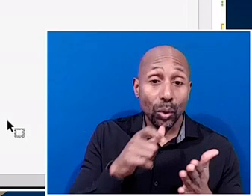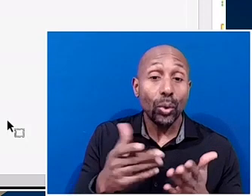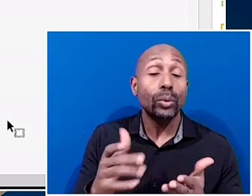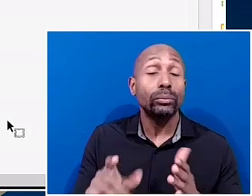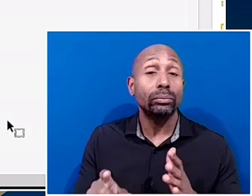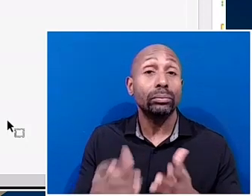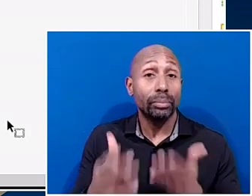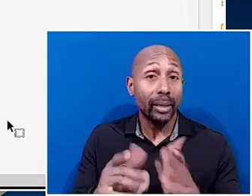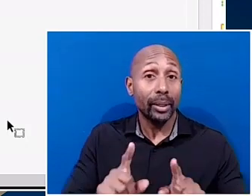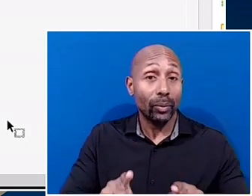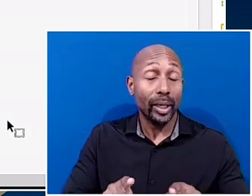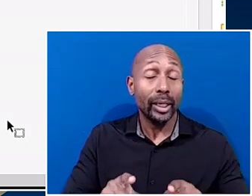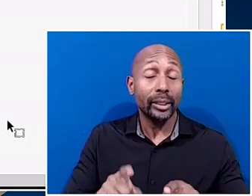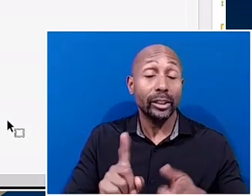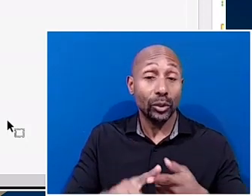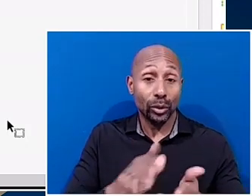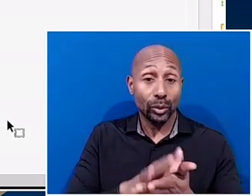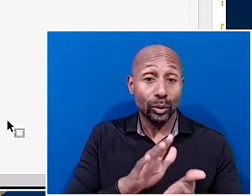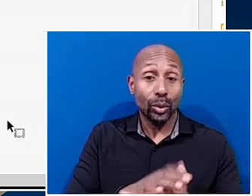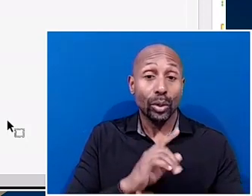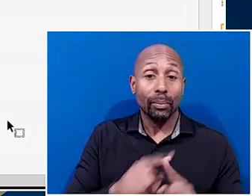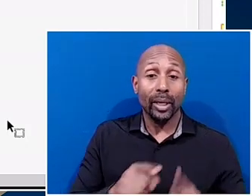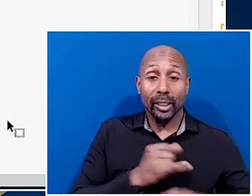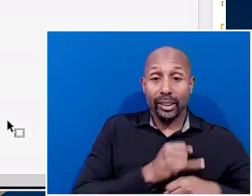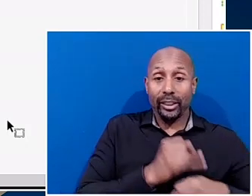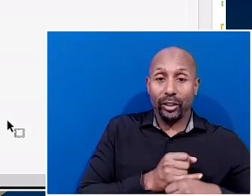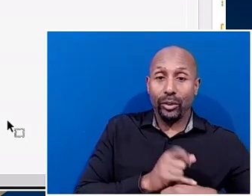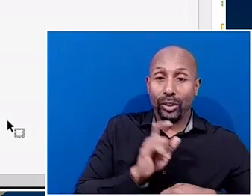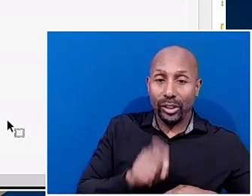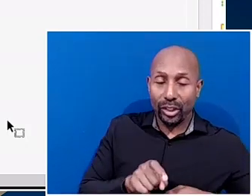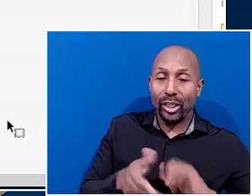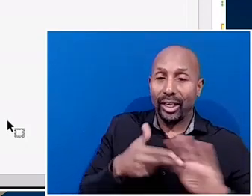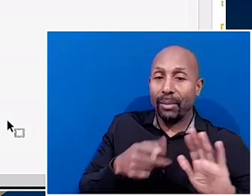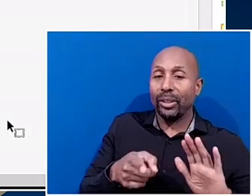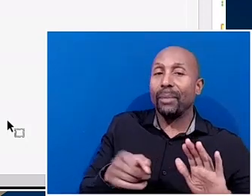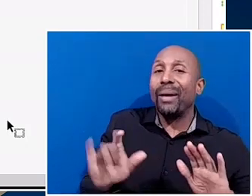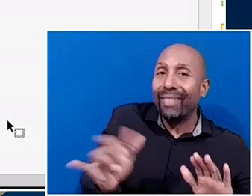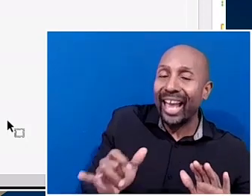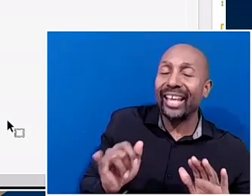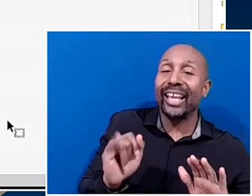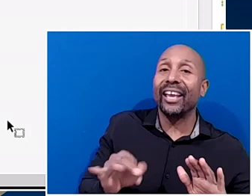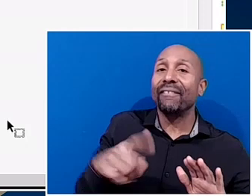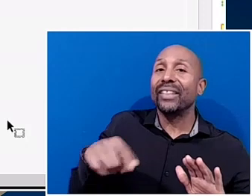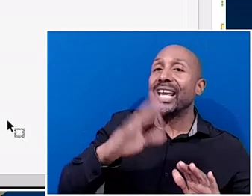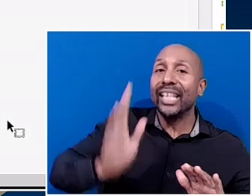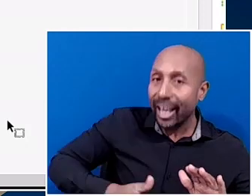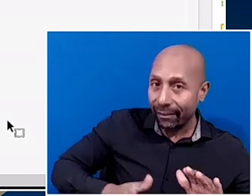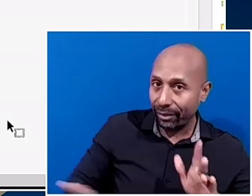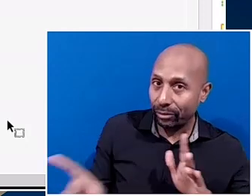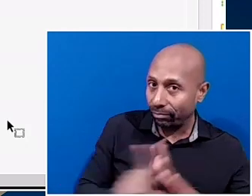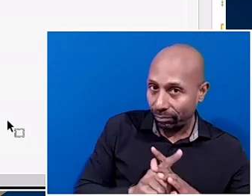institution treats the student as if they never attended, the institution returns all of the students Title IV funds.